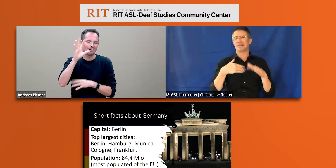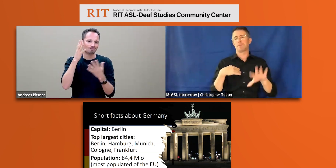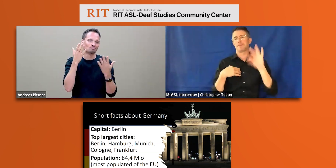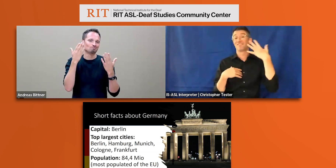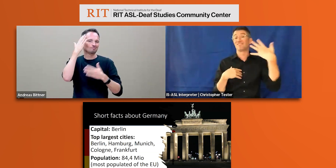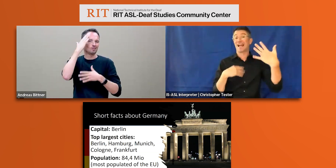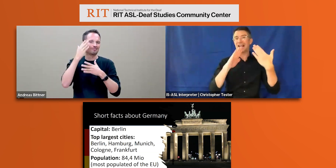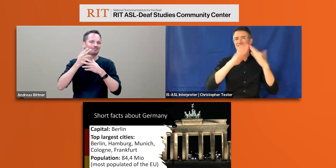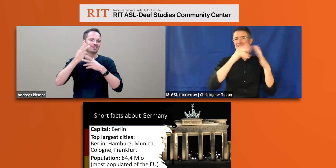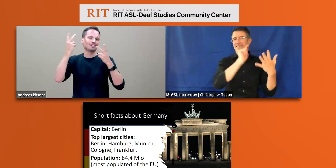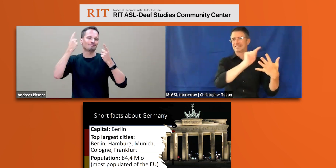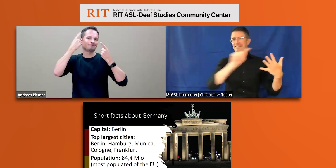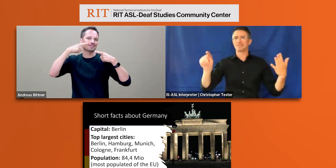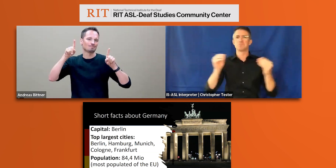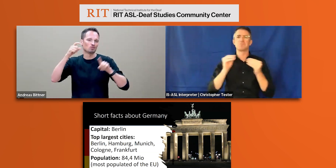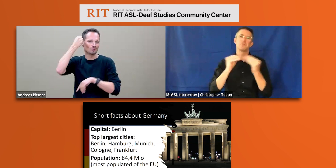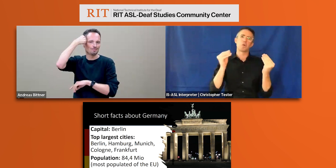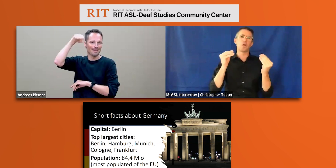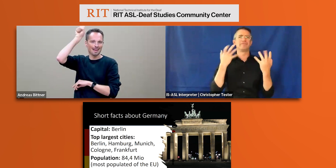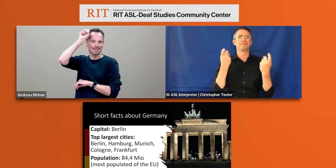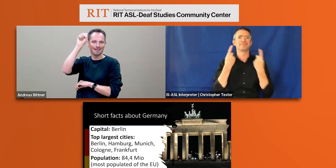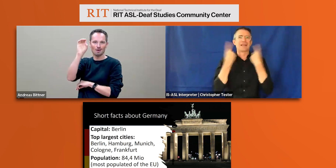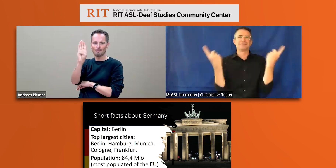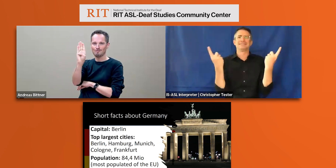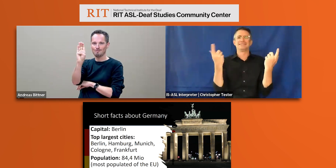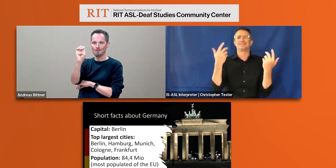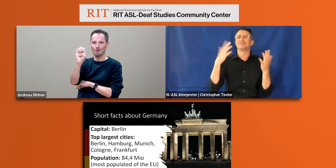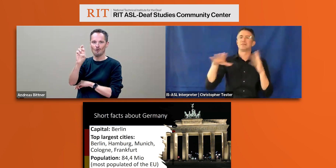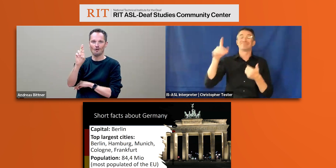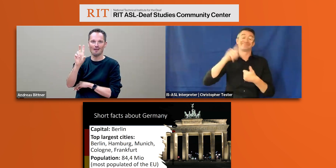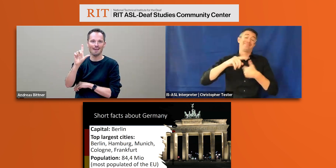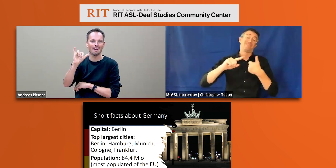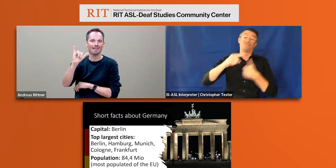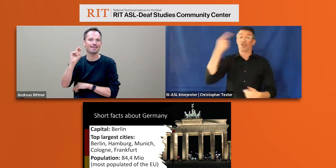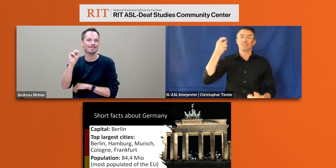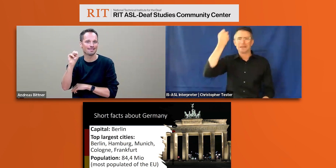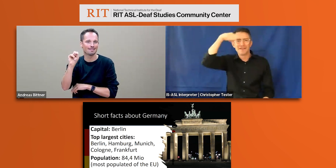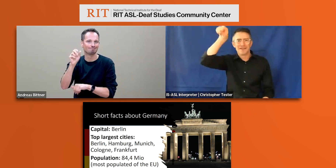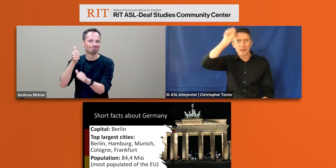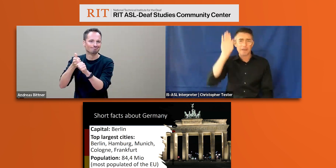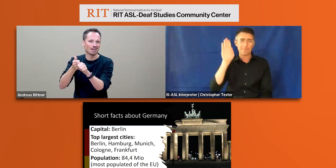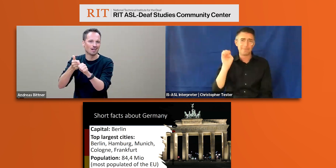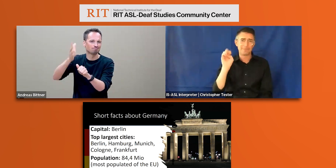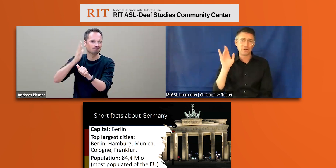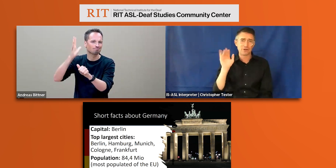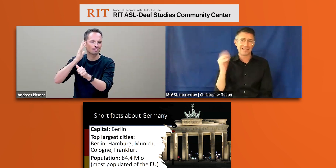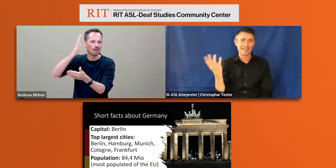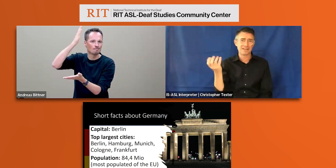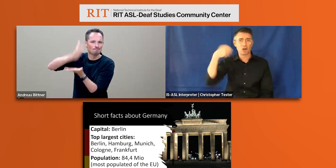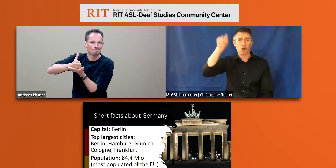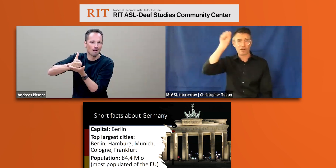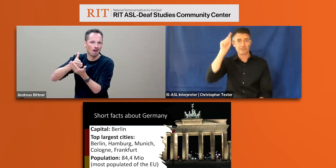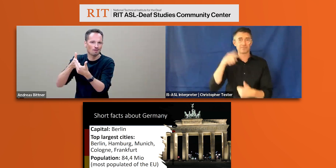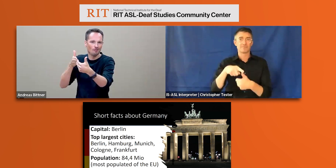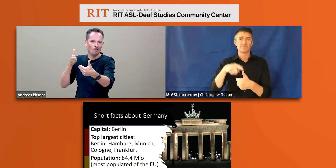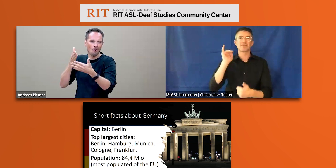So, I was gonna choose the 5 largest cities in Germany to talk about.